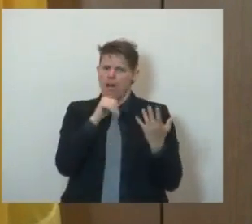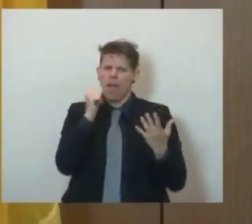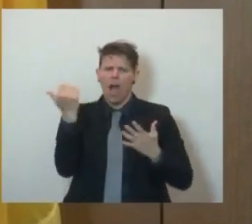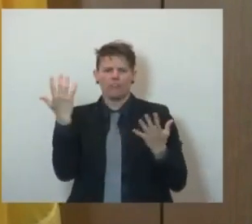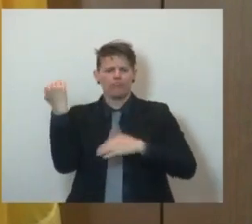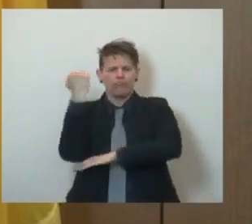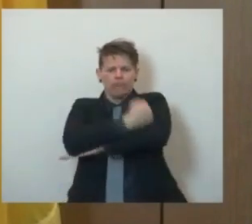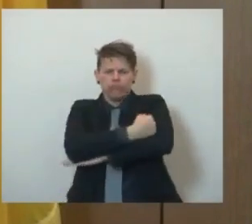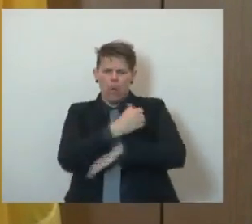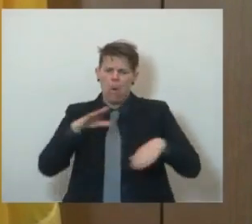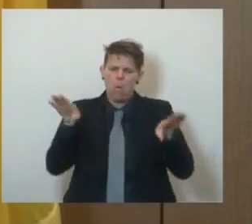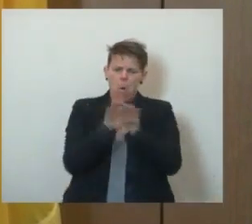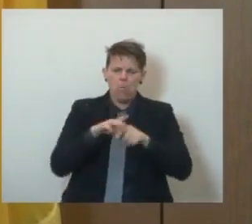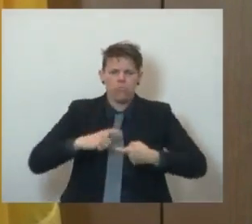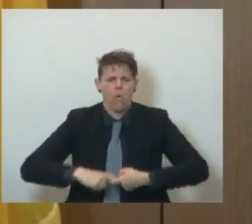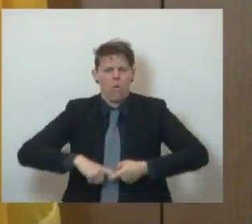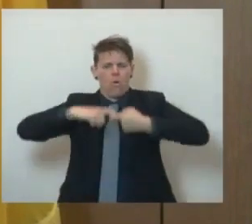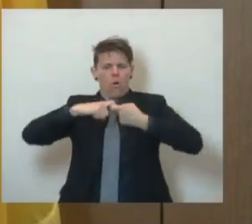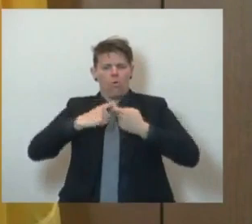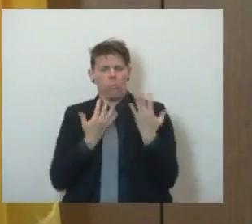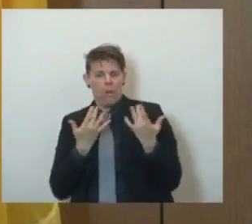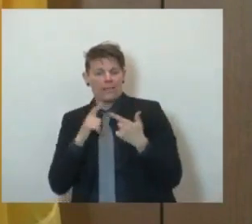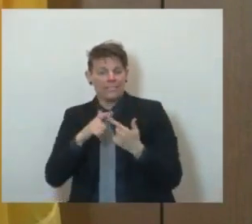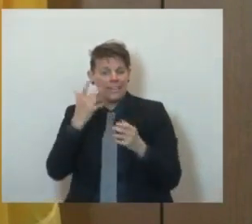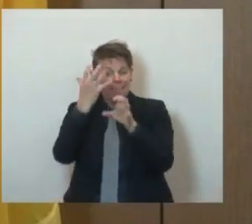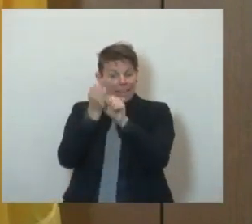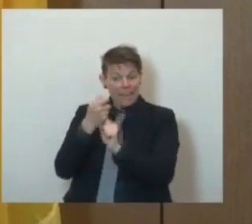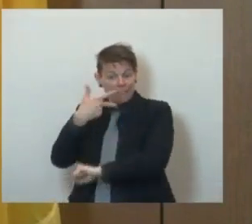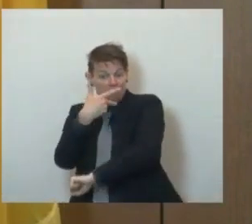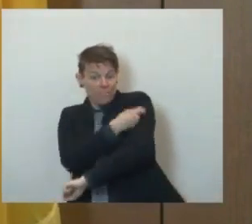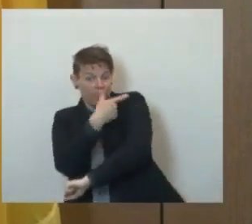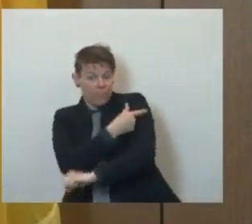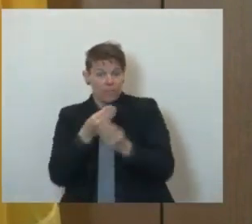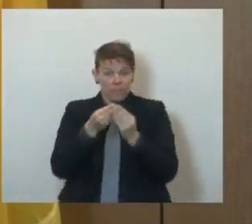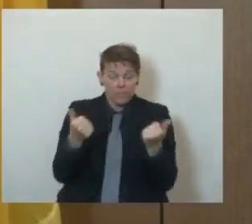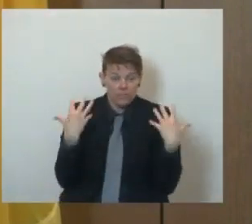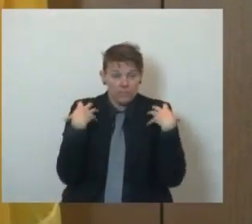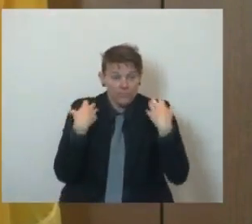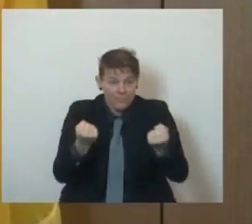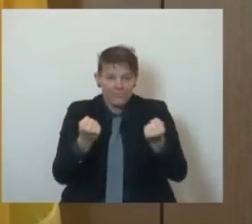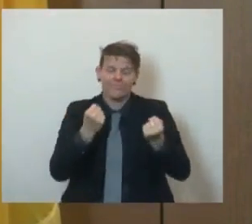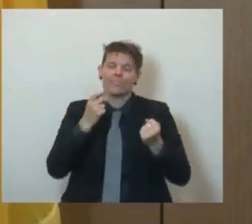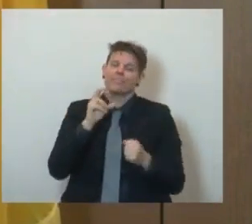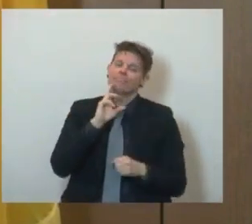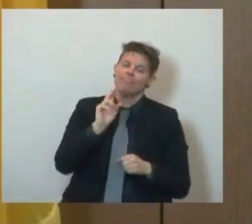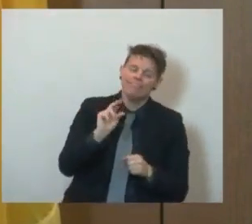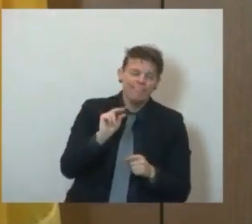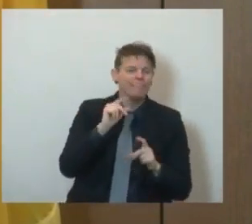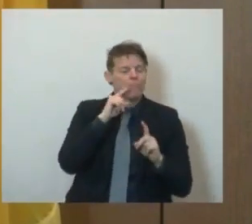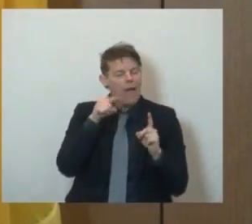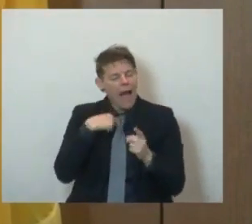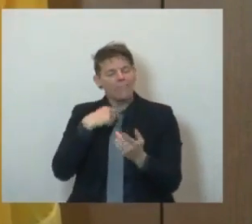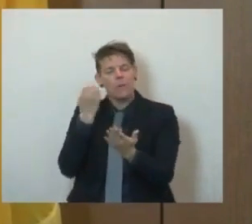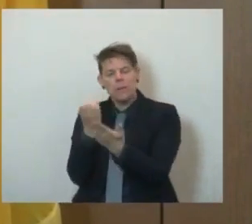SO WHEN FOLKS ASK ME WHY WE DON’T JUST SHUT DOWN EVERYTHING UNTIL THERE’S A VACCINE THAT’S IMPOSSIBLE TO DO FOR A NUMBER OF REASONS.